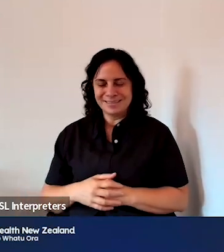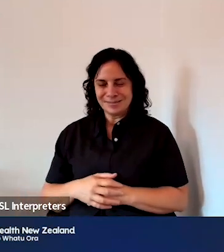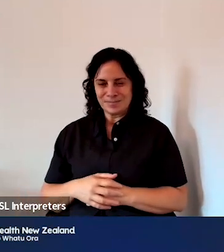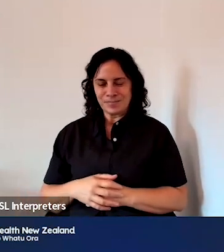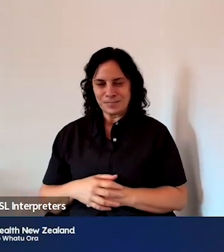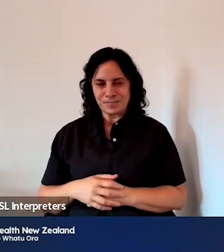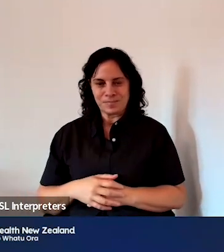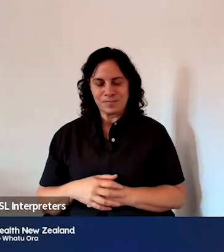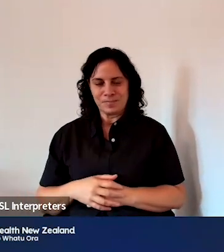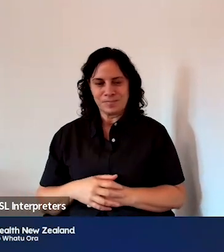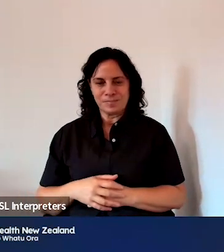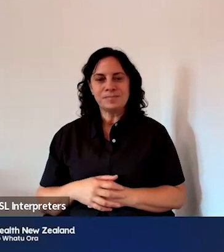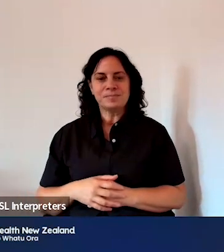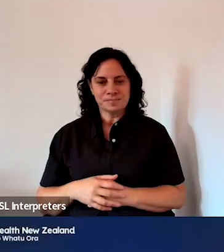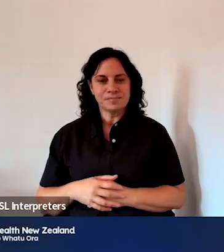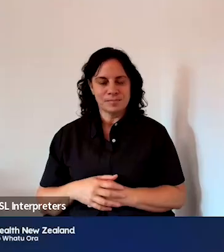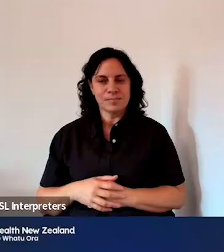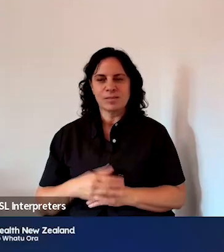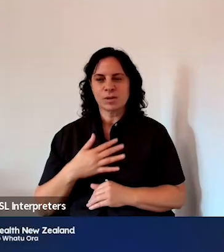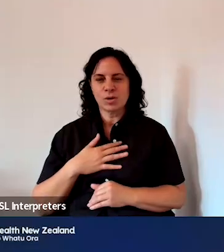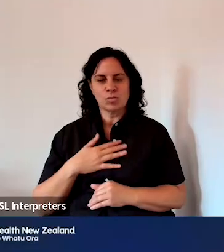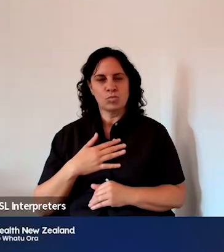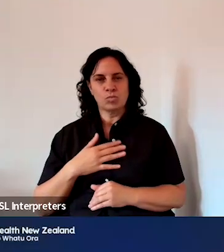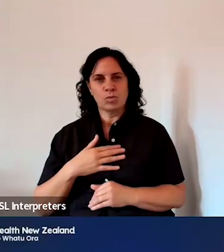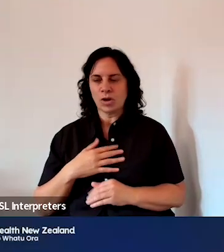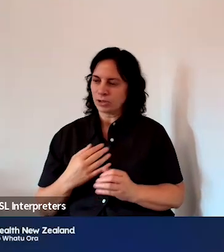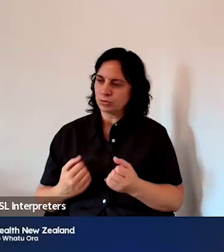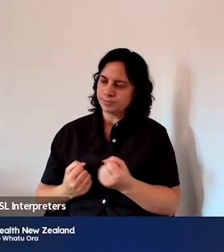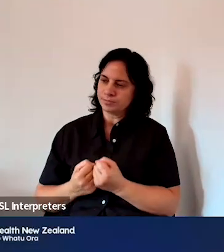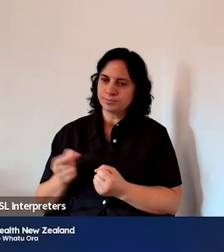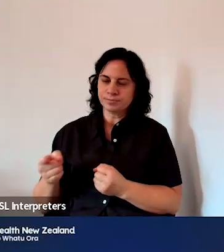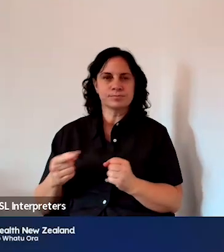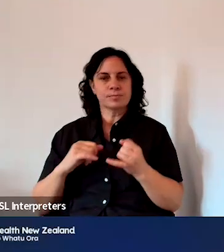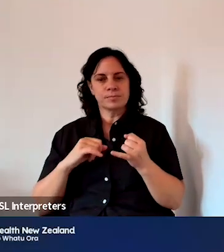That, but, yeah, I just want to really echo Kirsten's comments about the huge value of this,